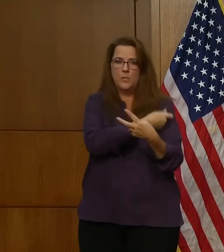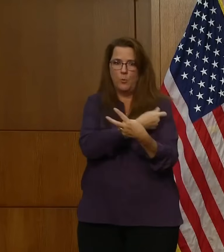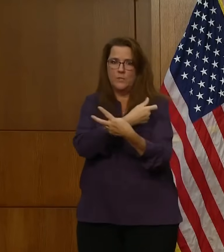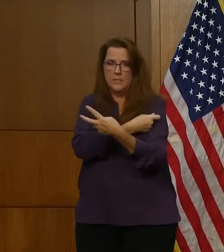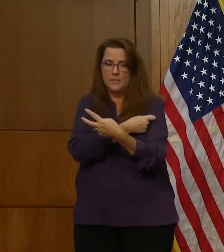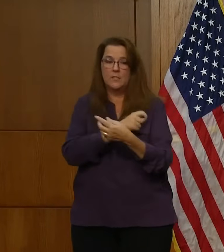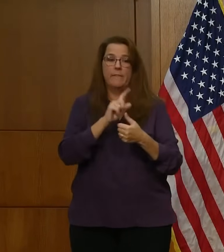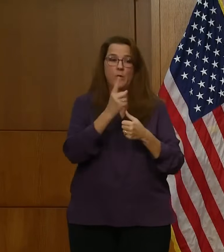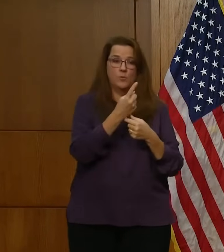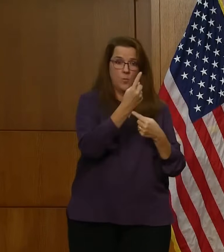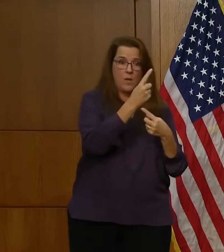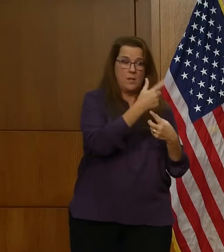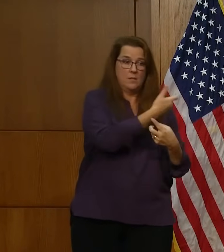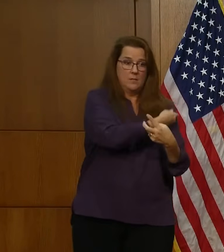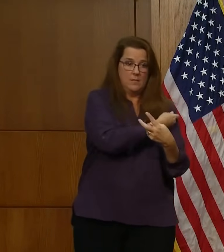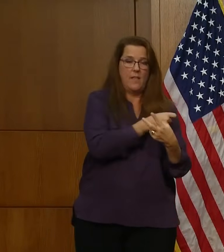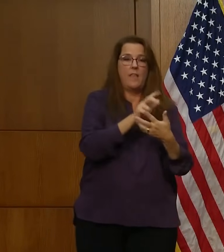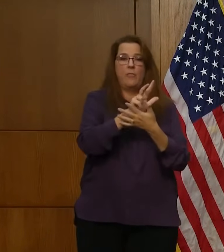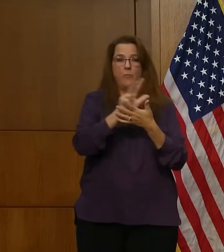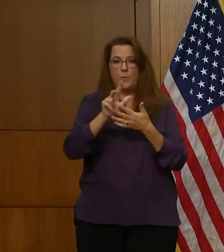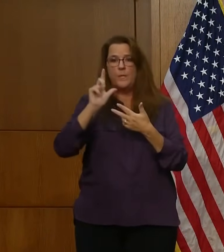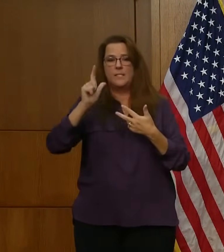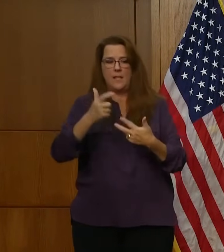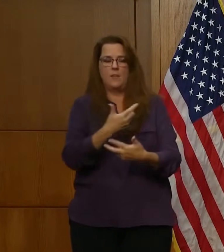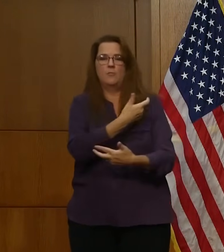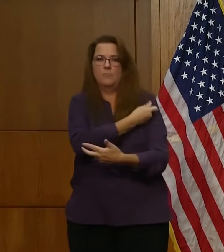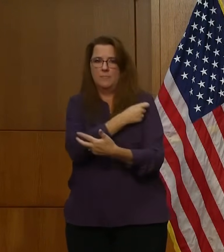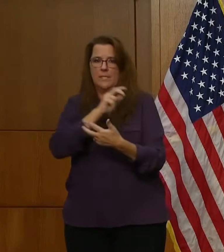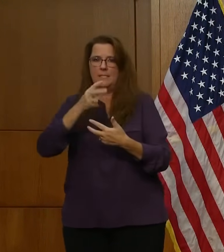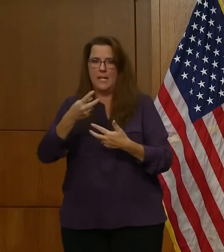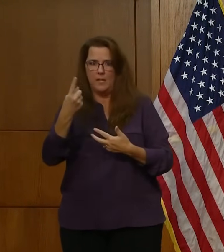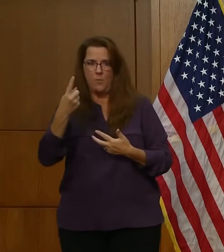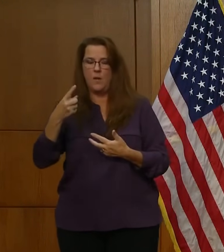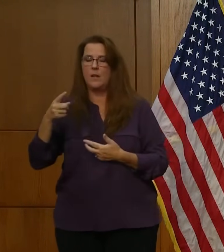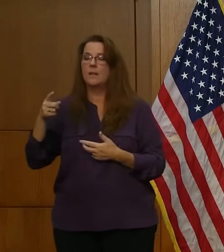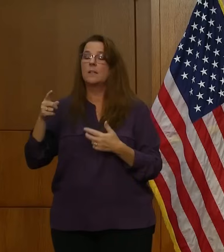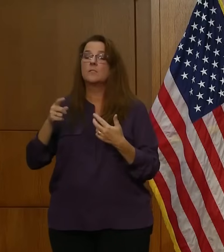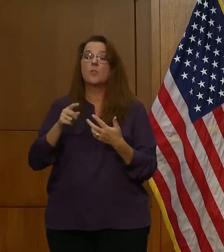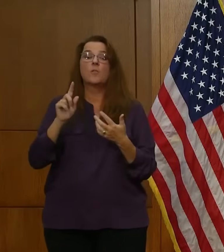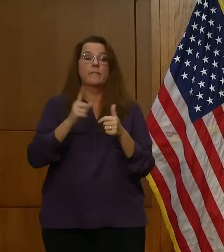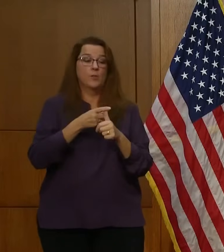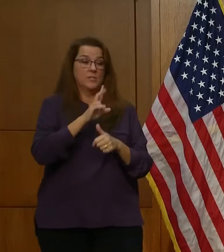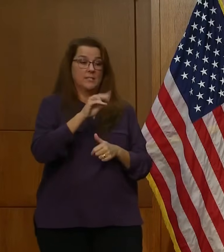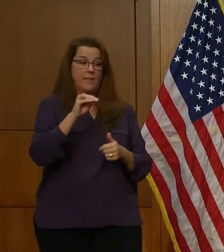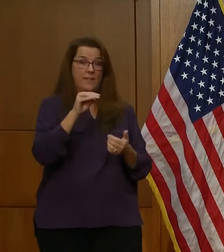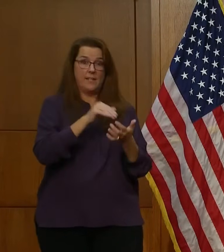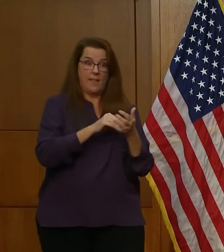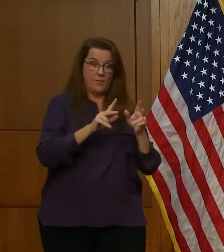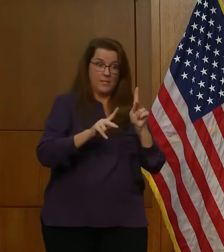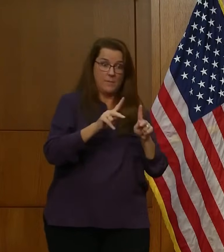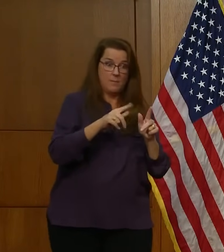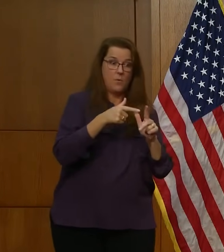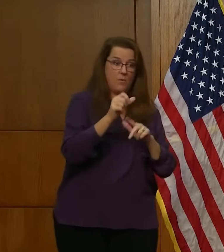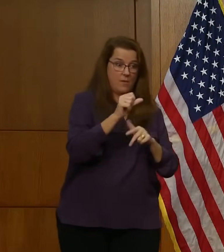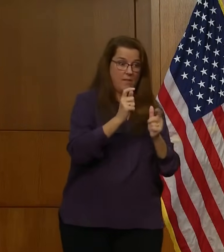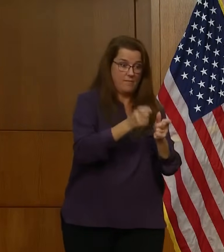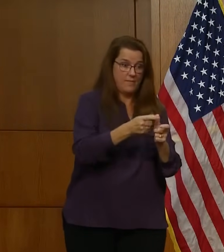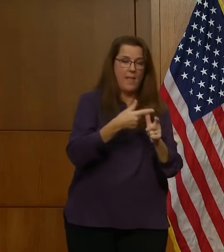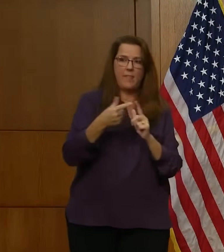MADONNA. VACCINES REQUIRE TWO DOSES SPACED ABOUT THREE WEEKS